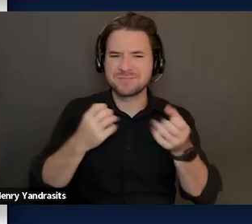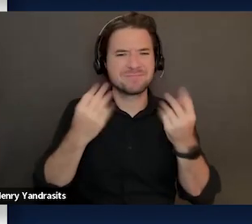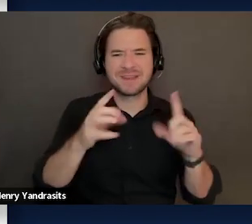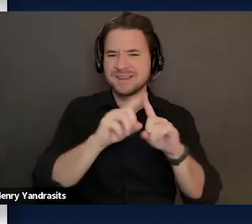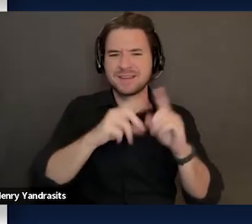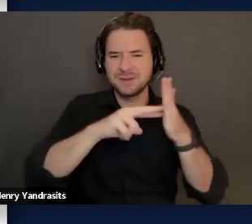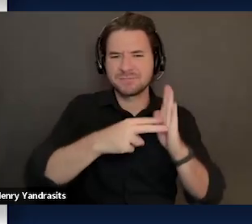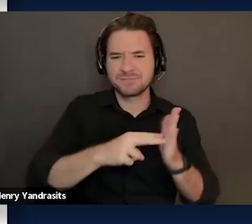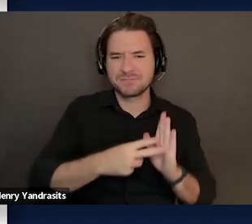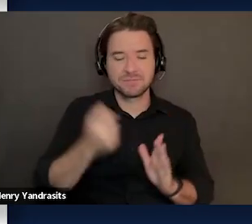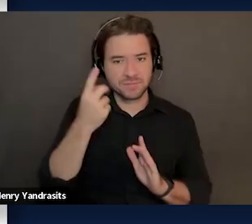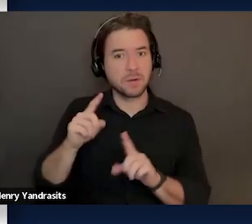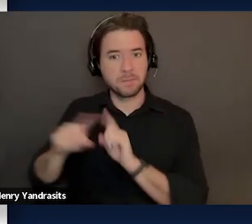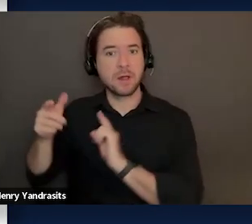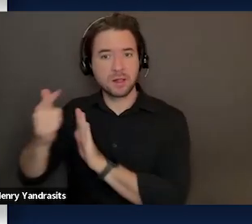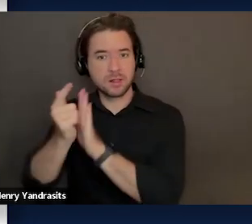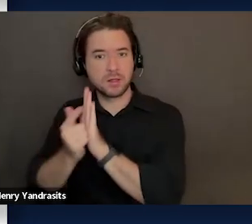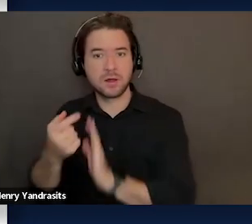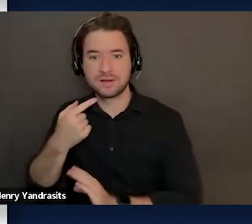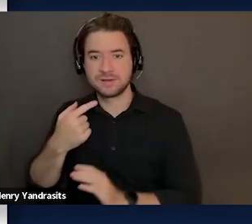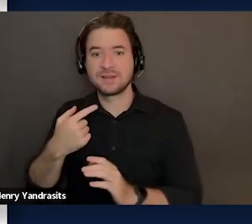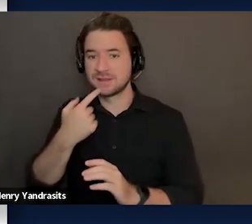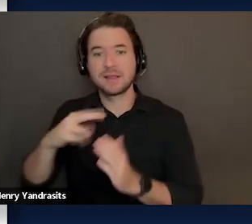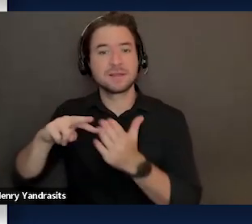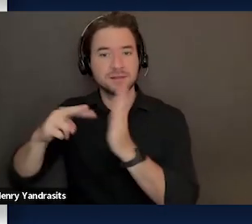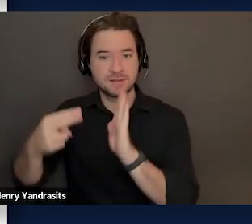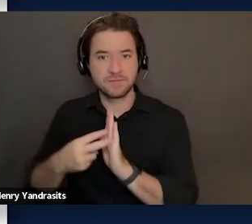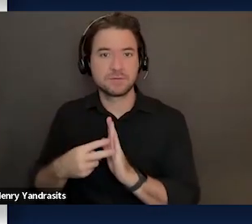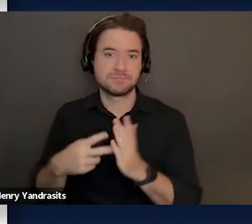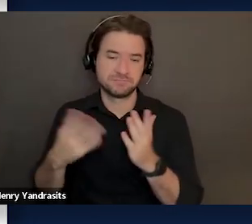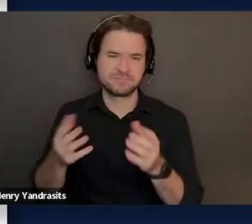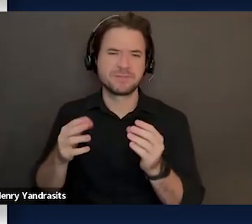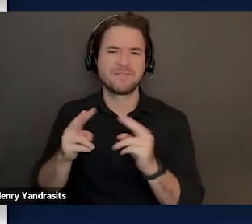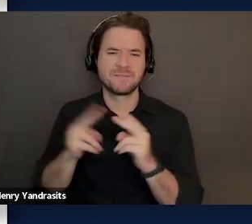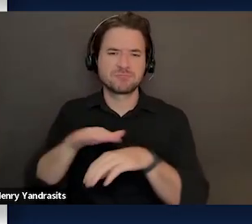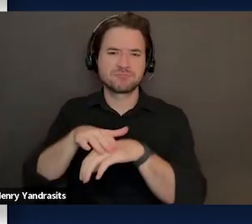In this law, the Public Health Service Act, the definition of health disparities is actually quite generic.